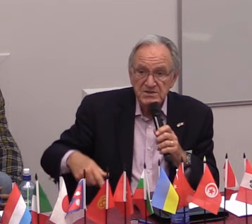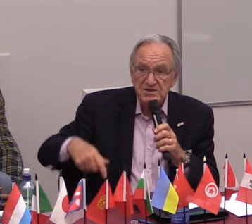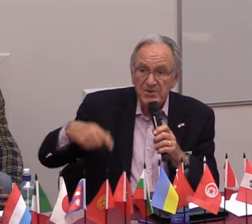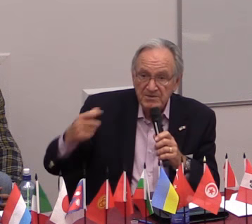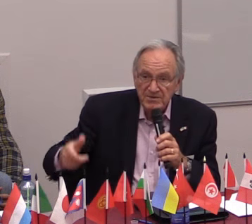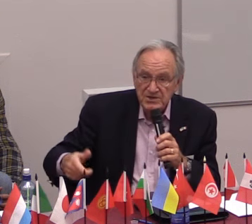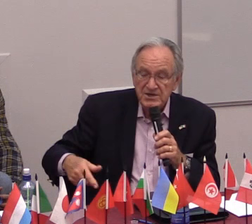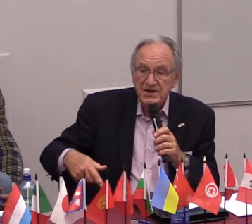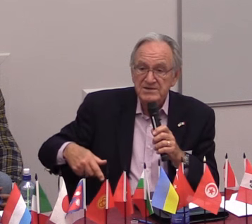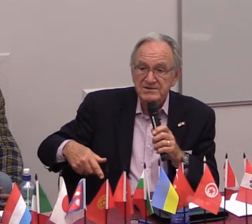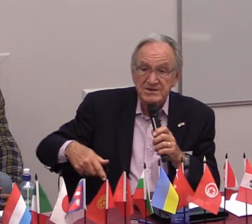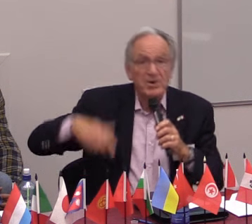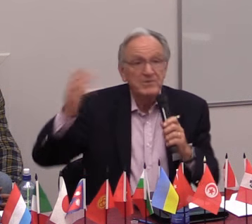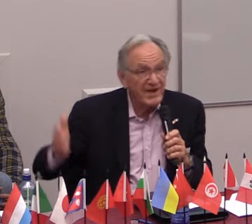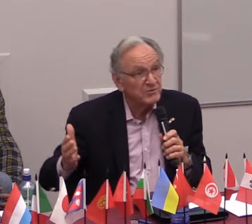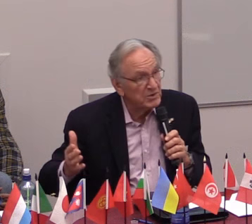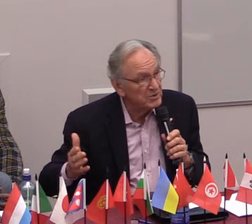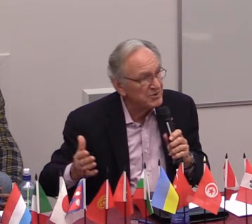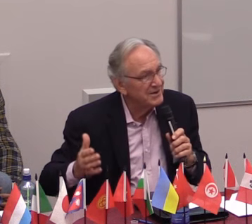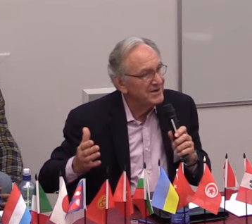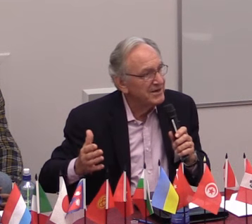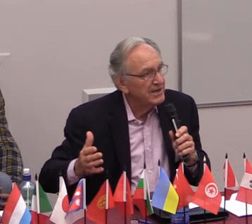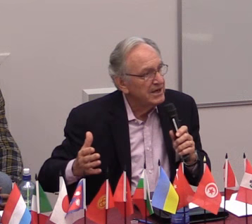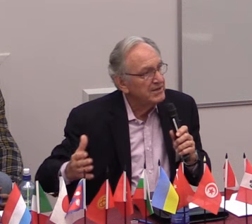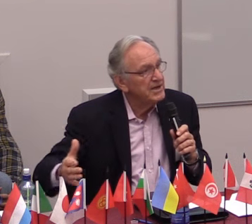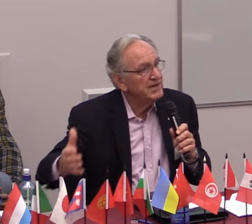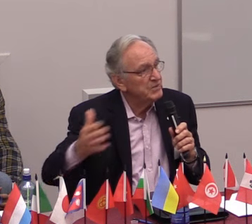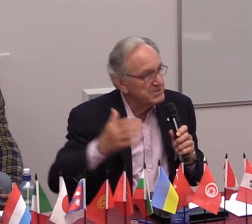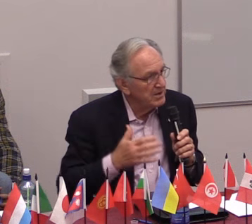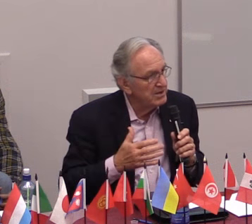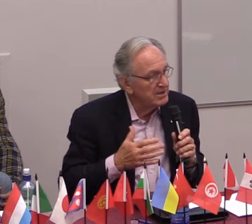Services, Department of Education, Department of Agriculture, then they have to respond